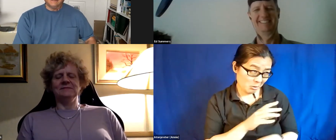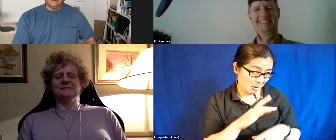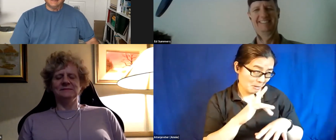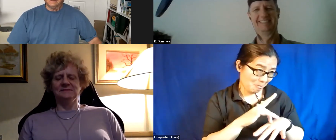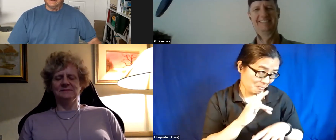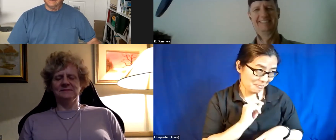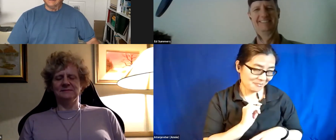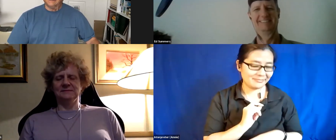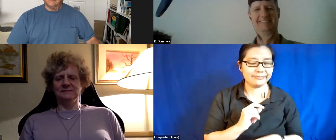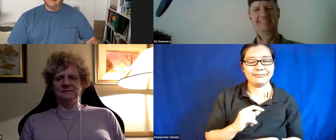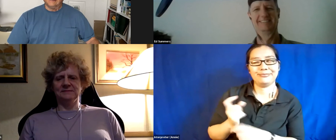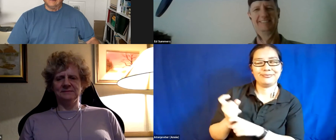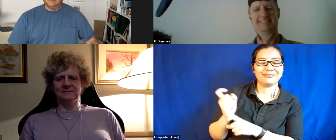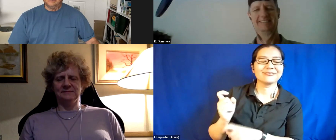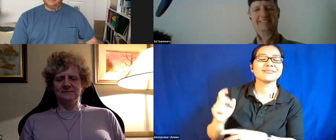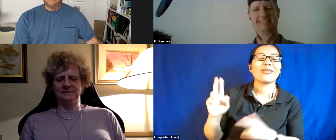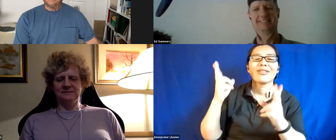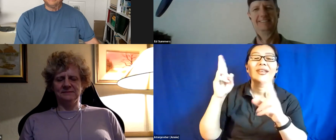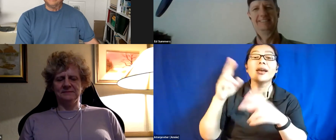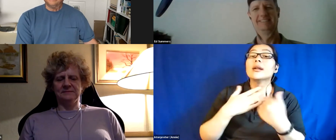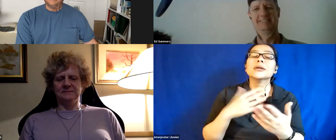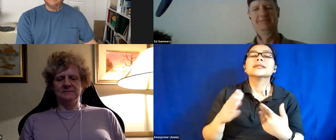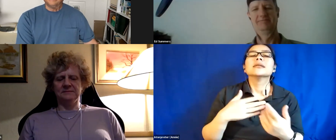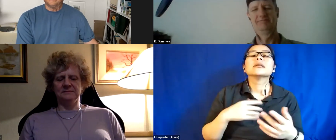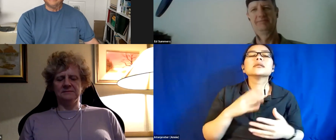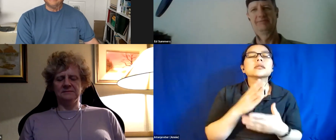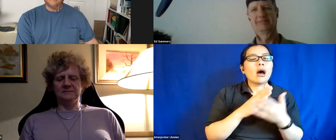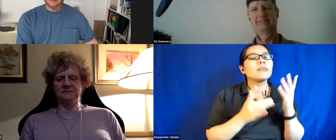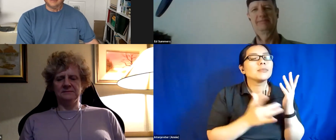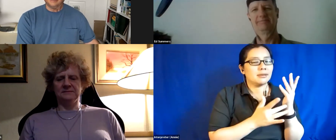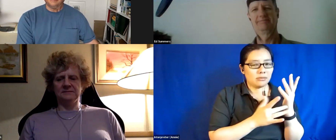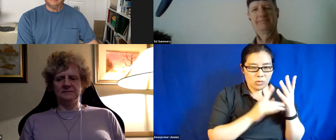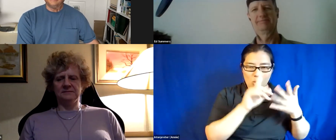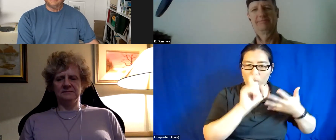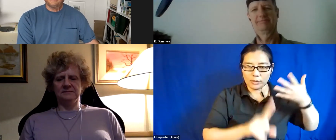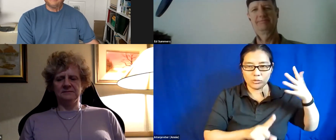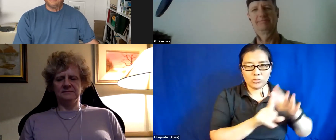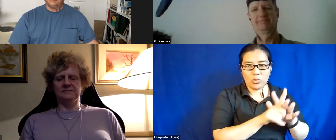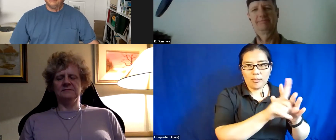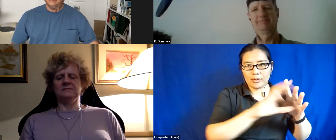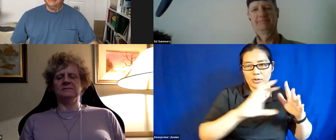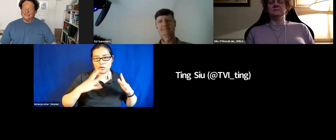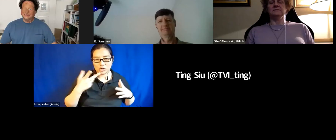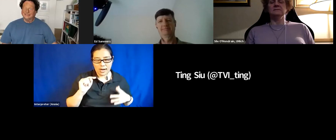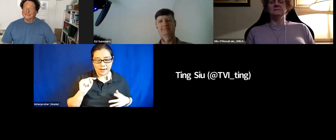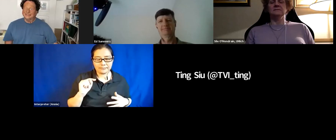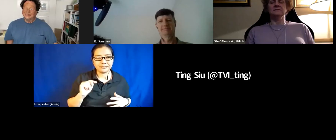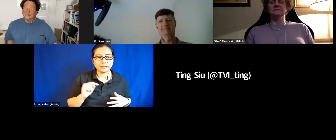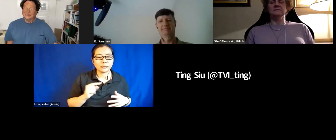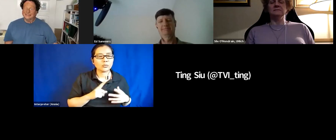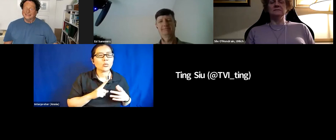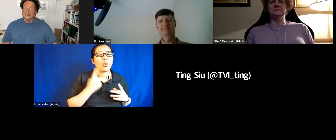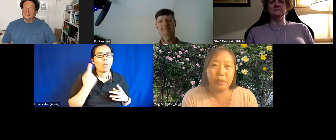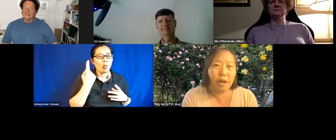couple technical questions that came through on the chat. There was one particular question that was up